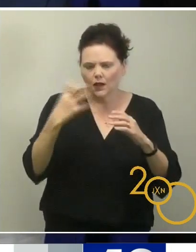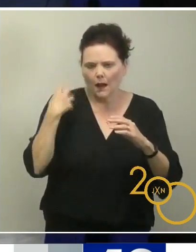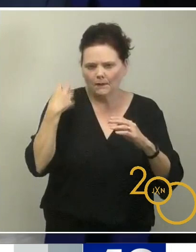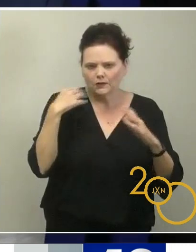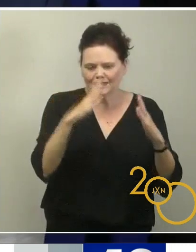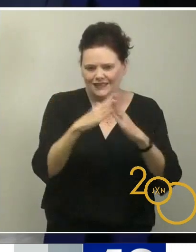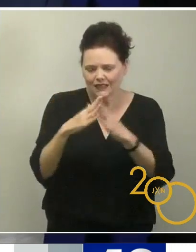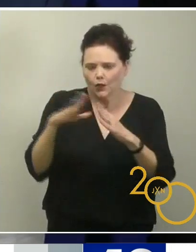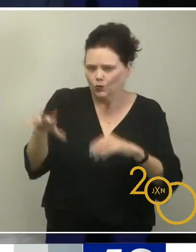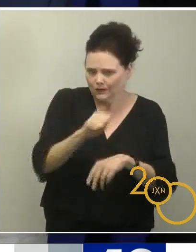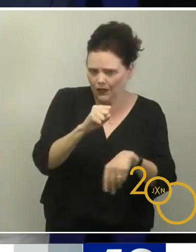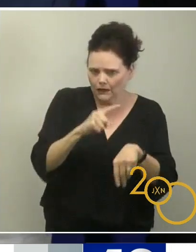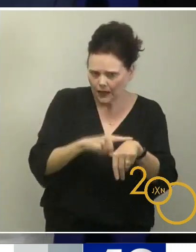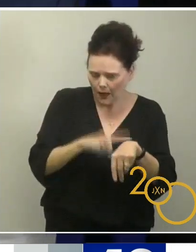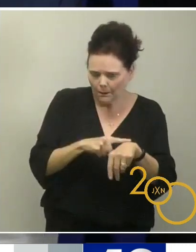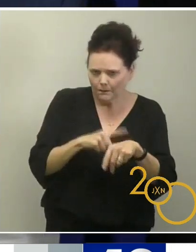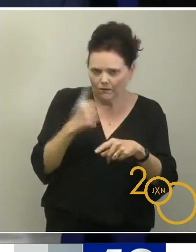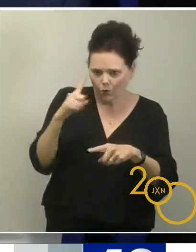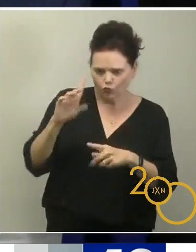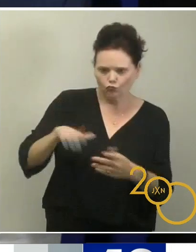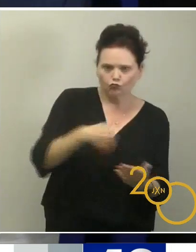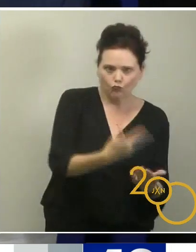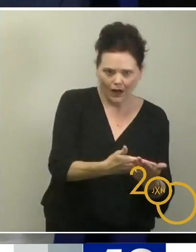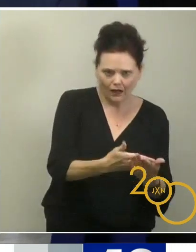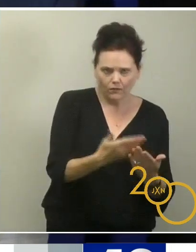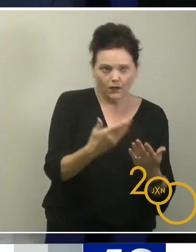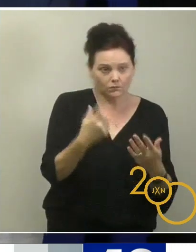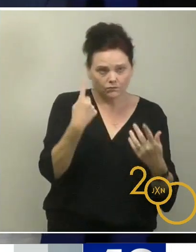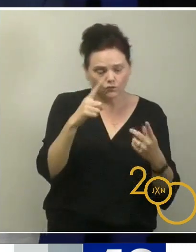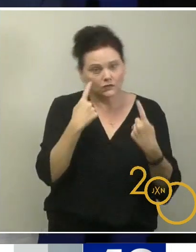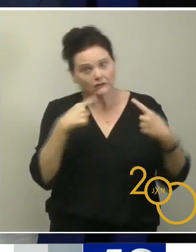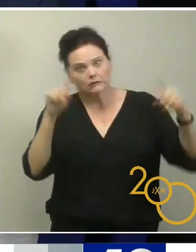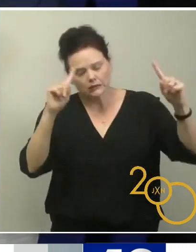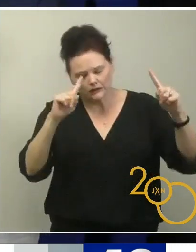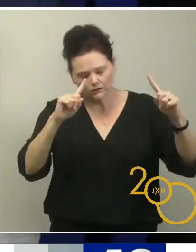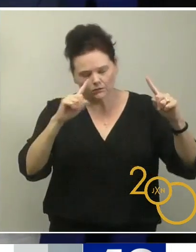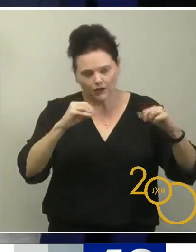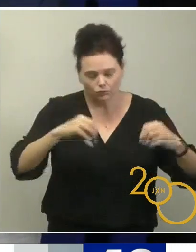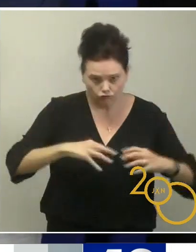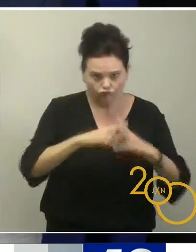FOR YOUR NEIGHBORS. THE STATE OF MISSISSIPPI IS MARSHALING TREMENDOUS RESOURCES TO PROTECT THE PEOPLE OF OUR CAPITAL CITY.